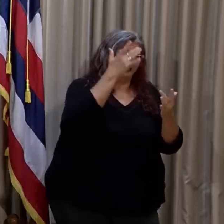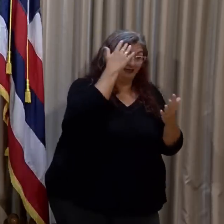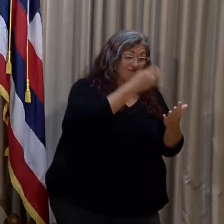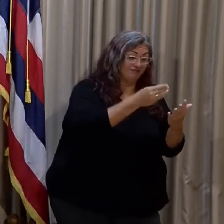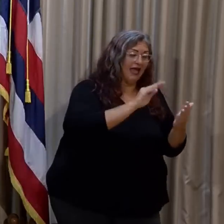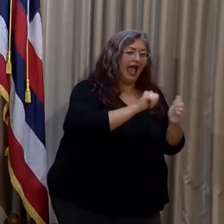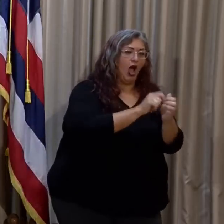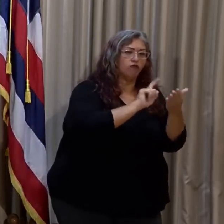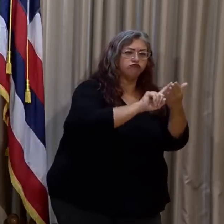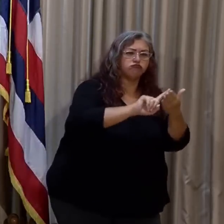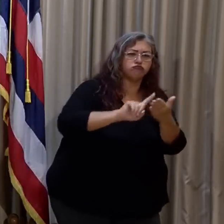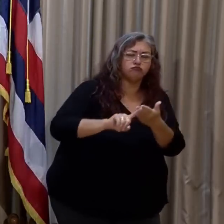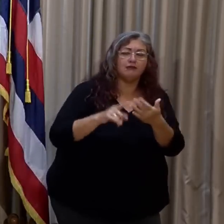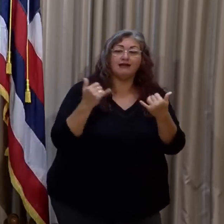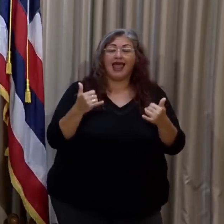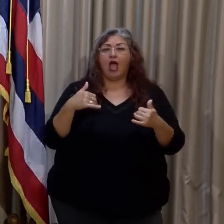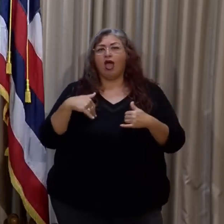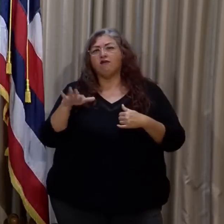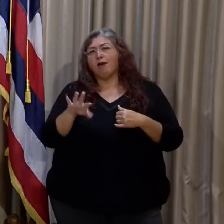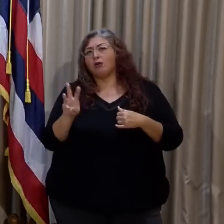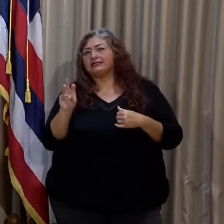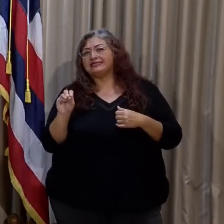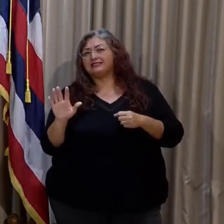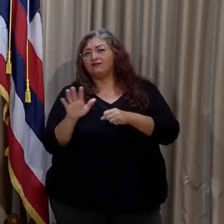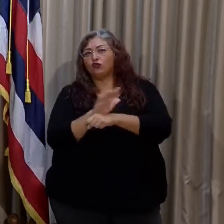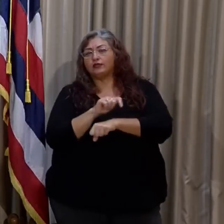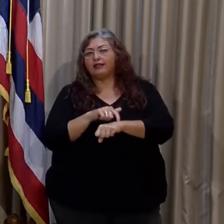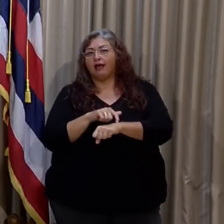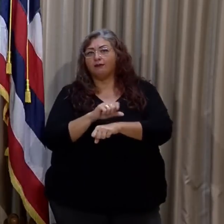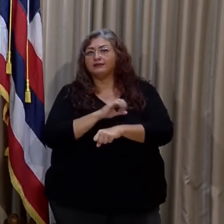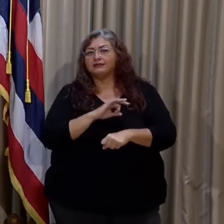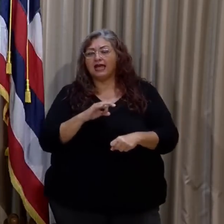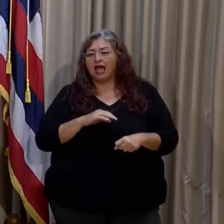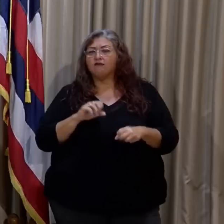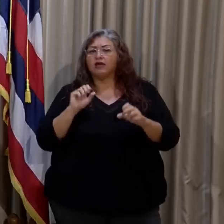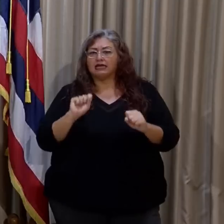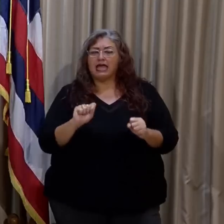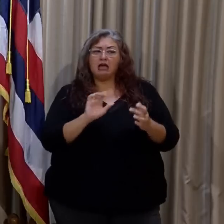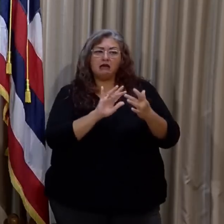A MAJOR PART OF THE PREPARATION HAS BEEN BUILDING OUR CONTRACT TRACING CAPABILITY -- CAPACITY.